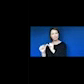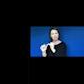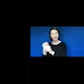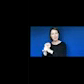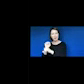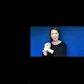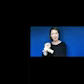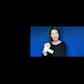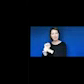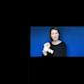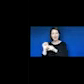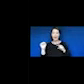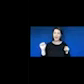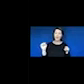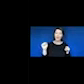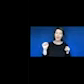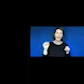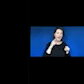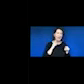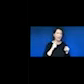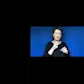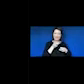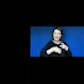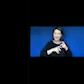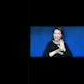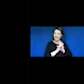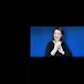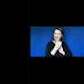purpose, and they were seeking a employee that would fit their needs.